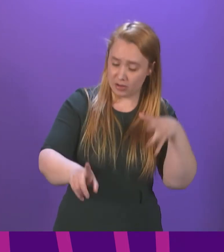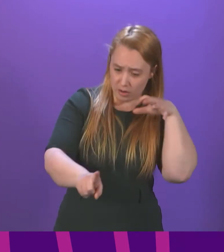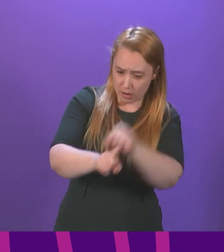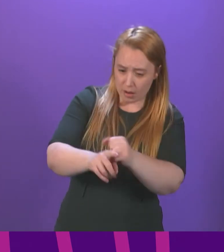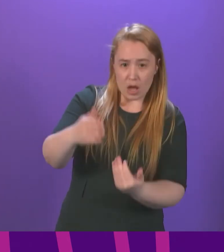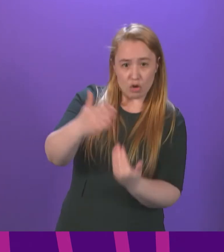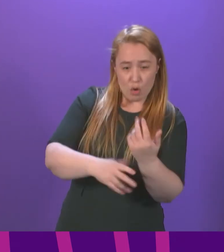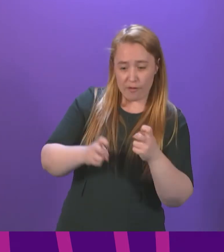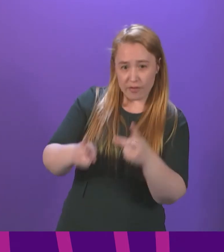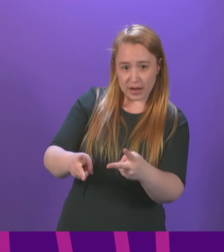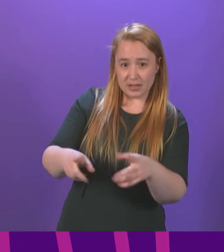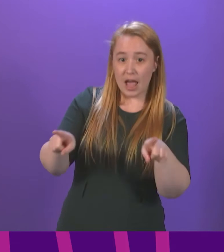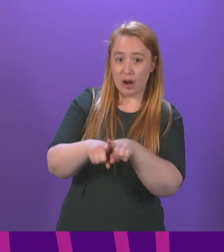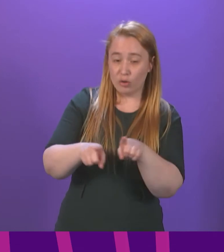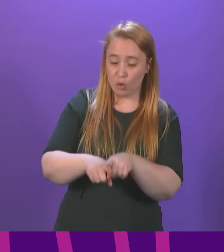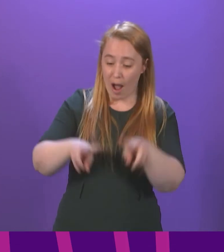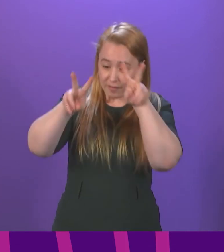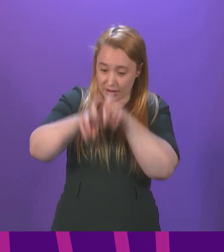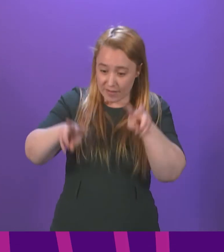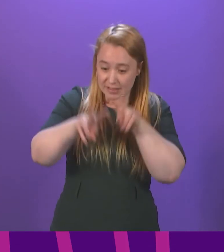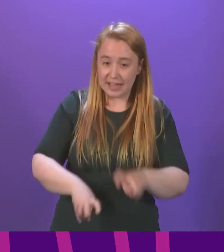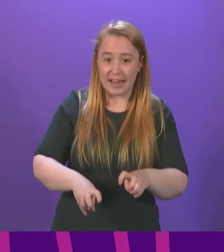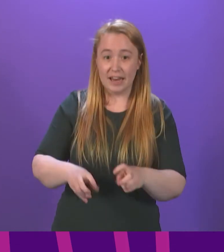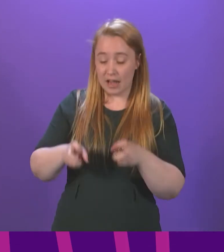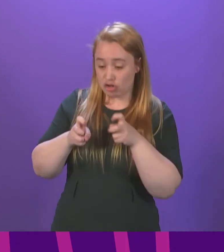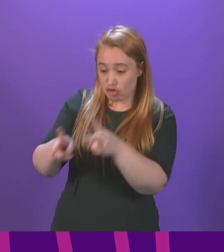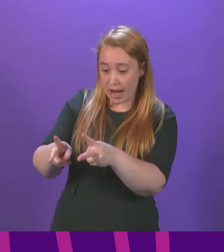and of investigating links between strains in outbreaks. It helps us to understand transmission